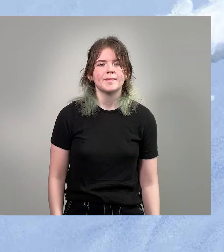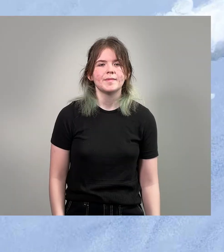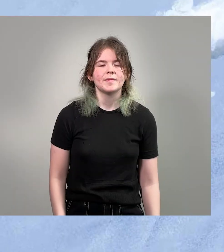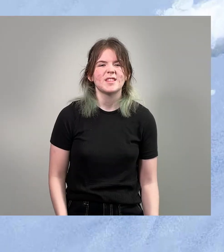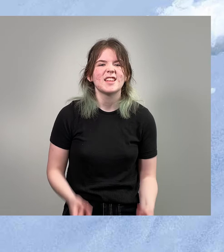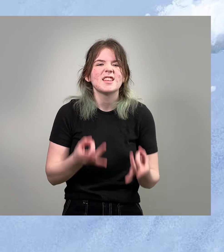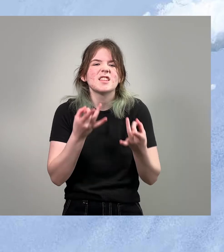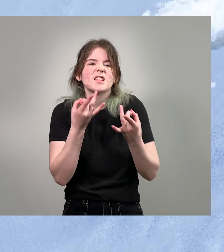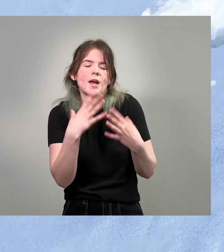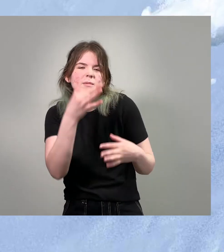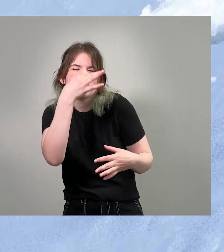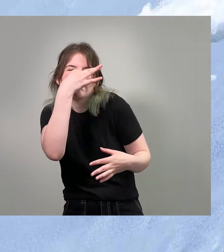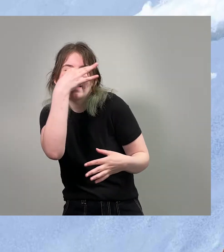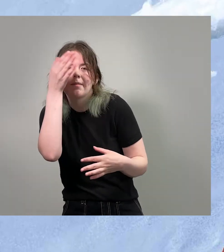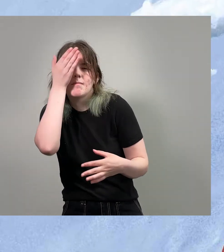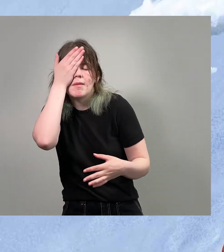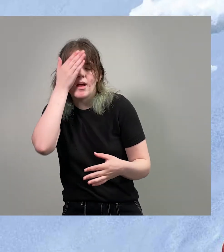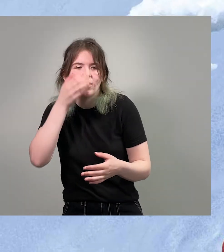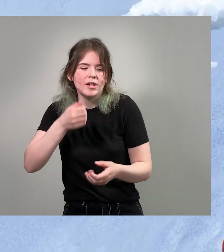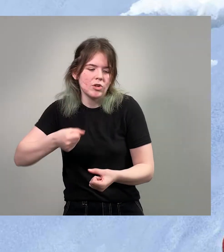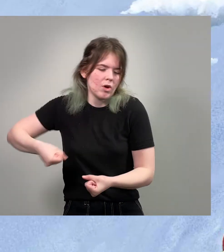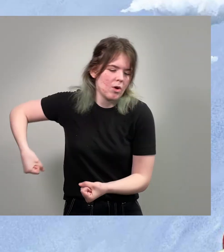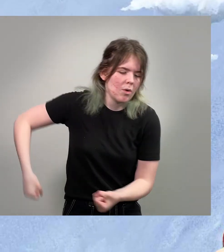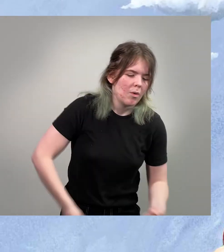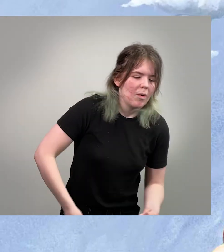The terrible horrible smelly pirate started digging.